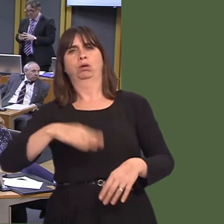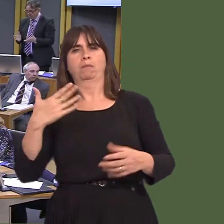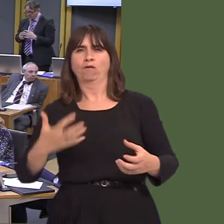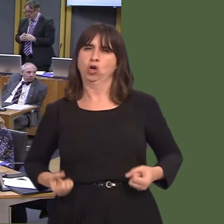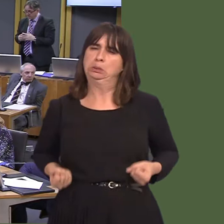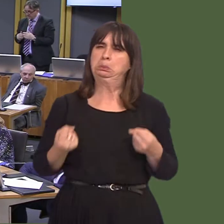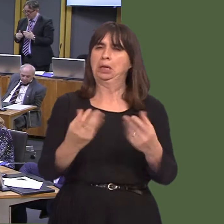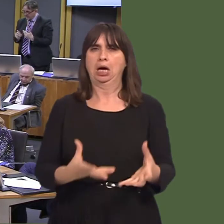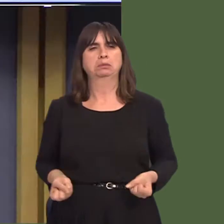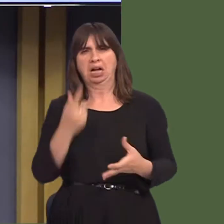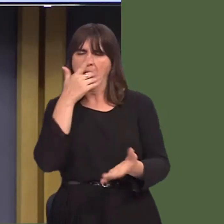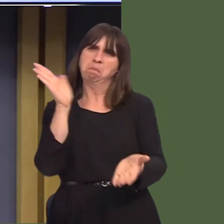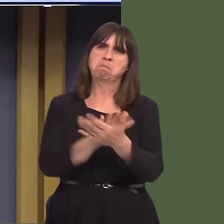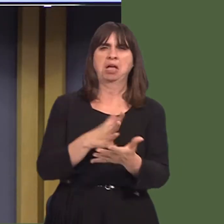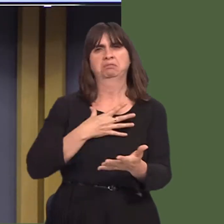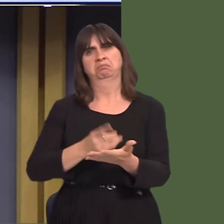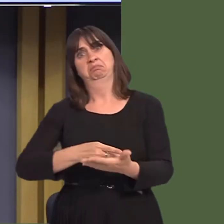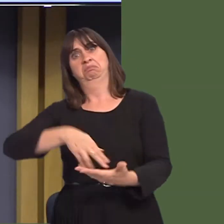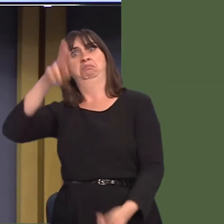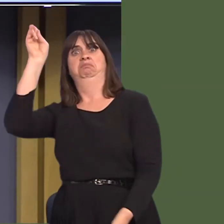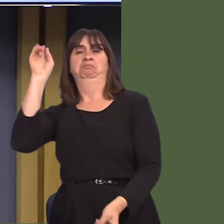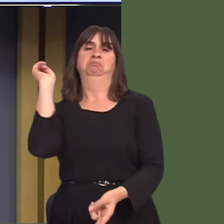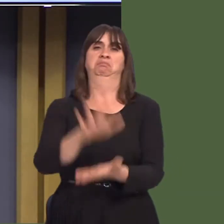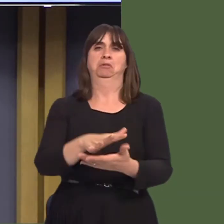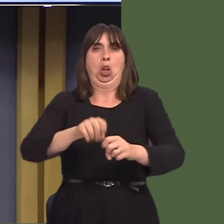Of course, we'll need to see legislation, we need a timetable to make sure that this